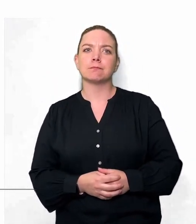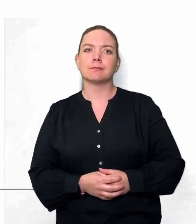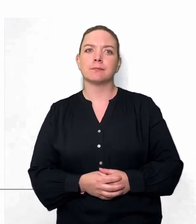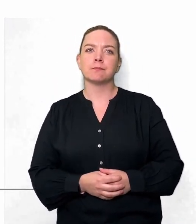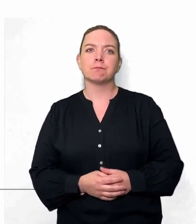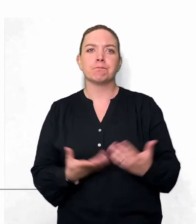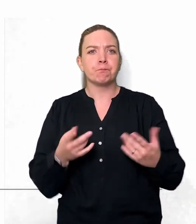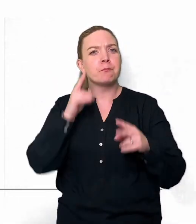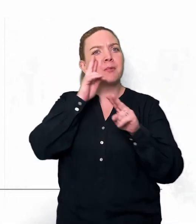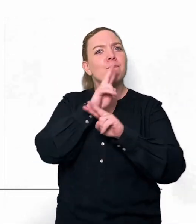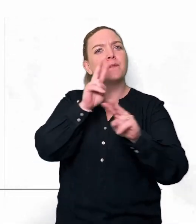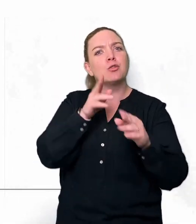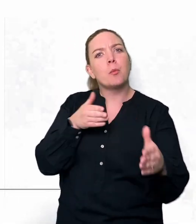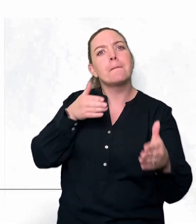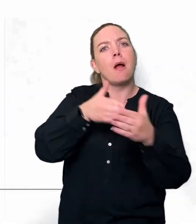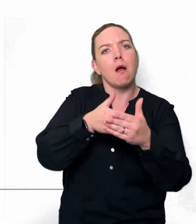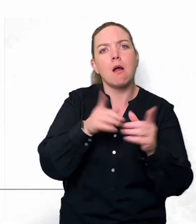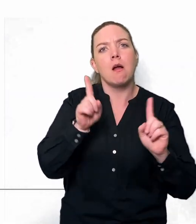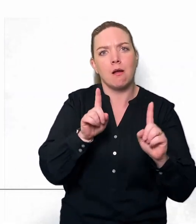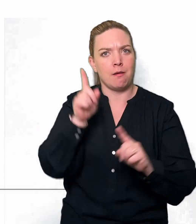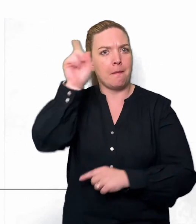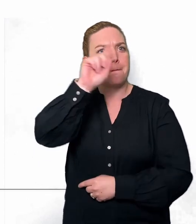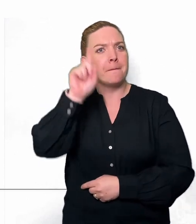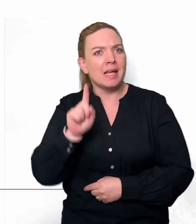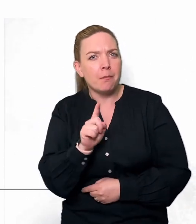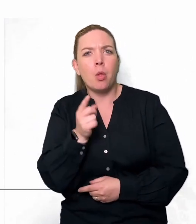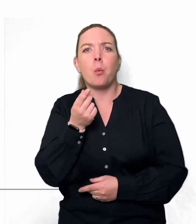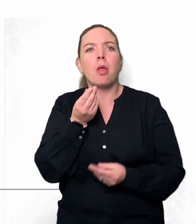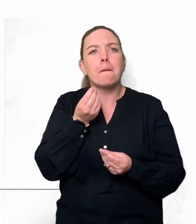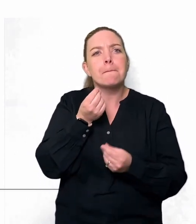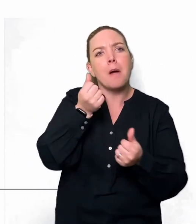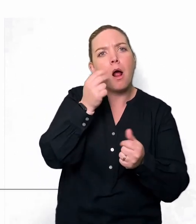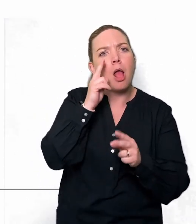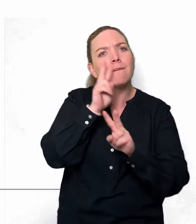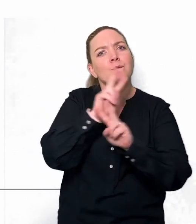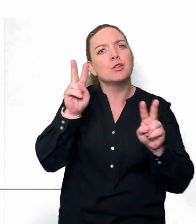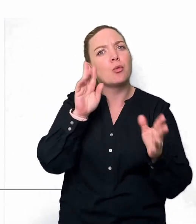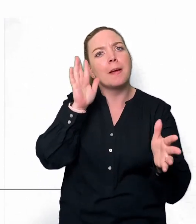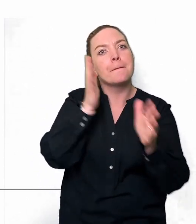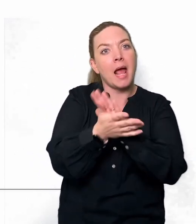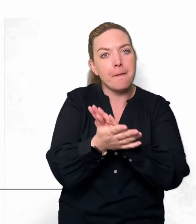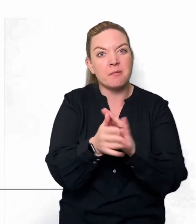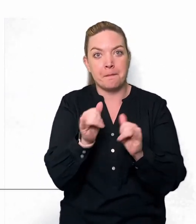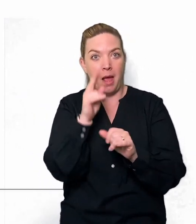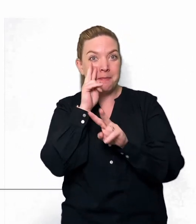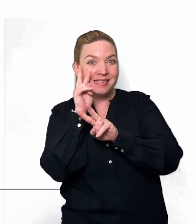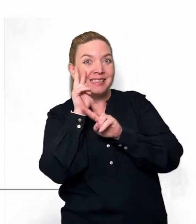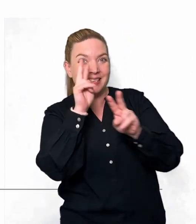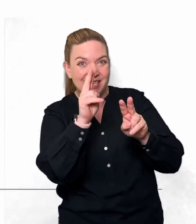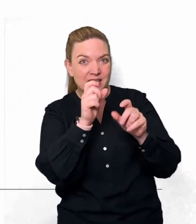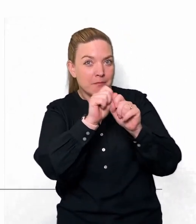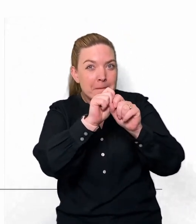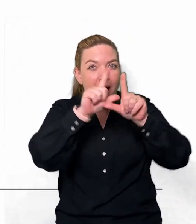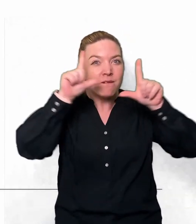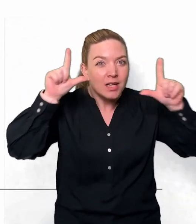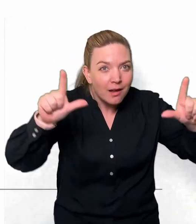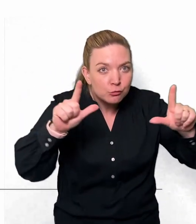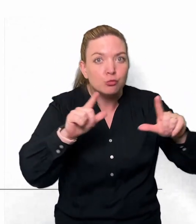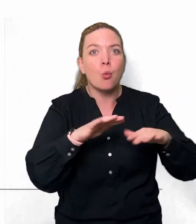Visual barriers include people with mild visual impairments, who may be able to see content at magnification or with specific adjustments to the appearance,